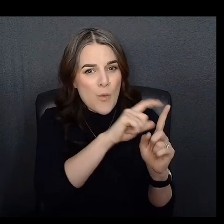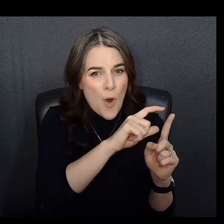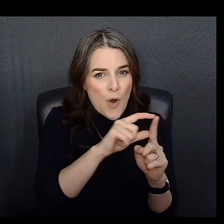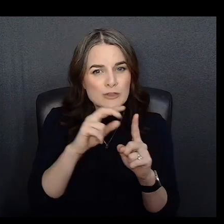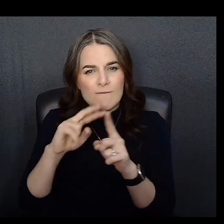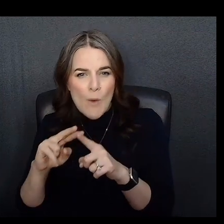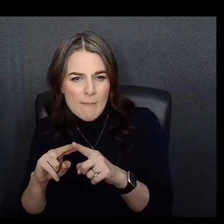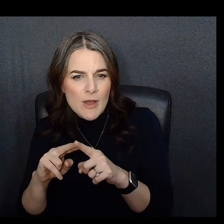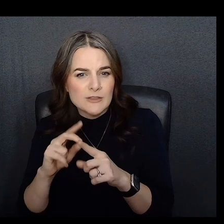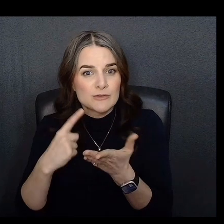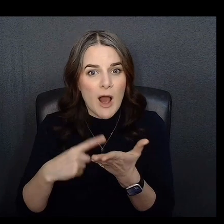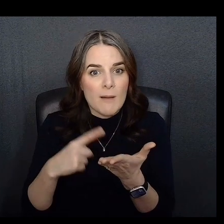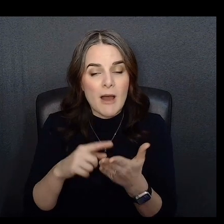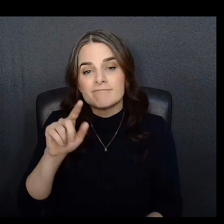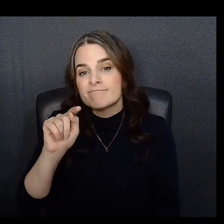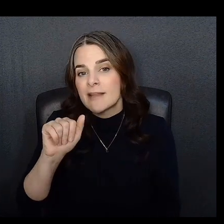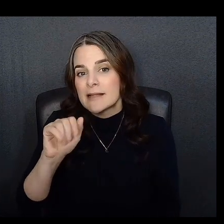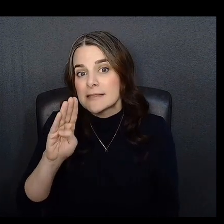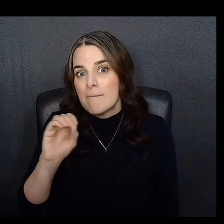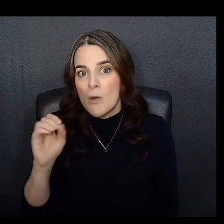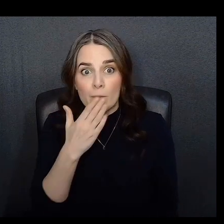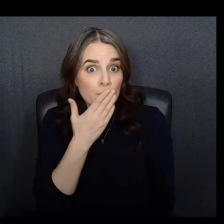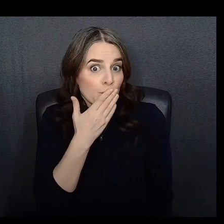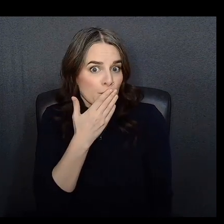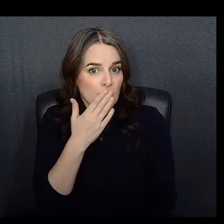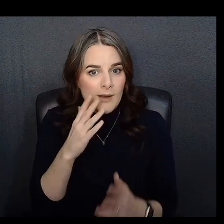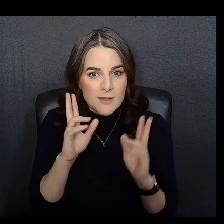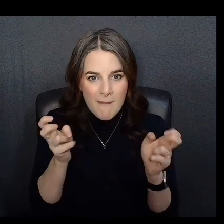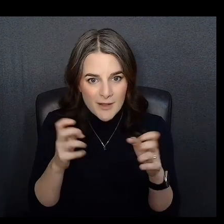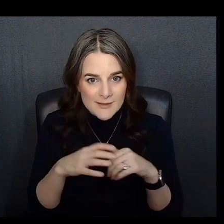to talk about taboo topics, and that includes topics